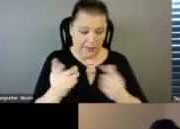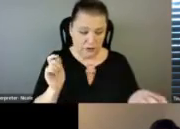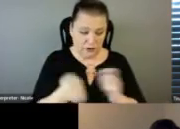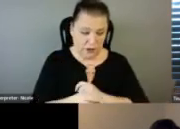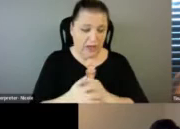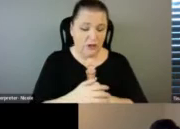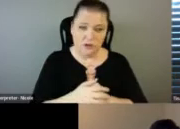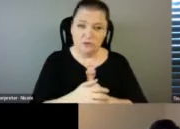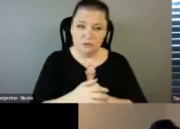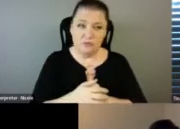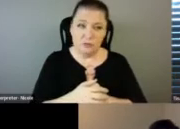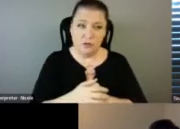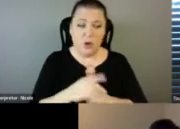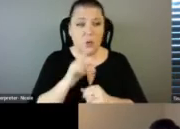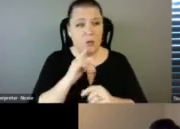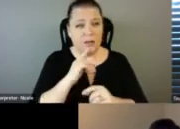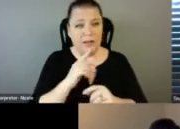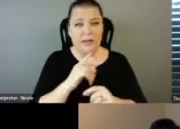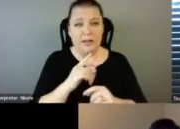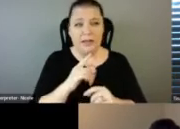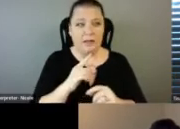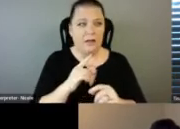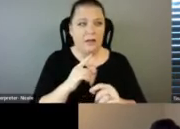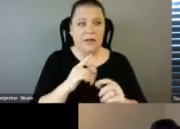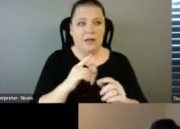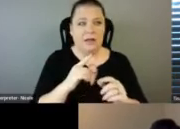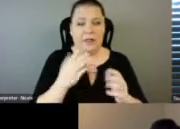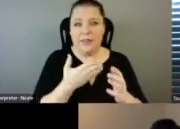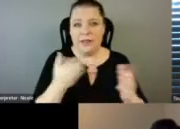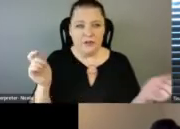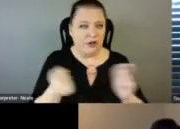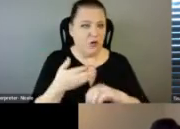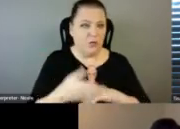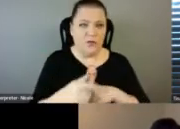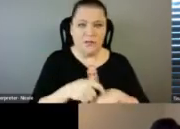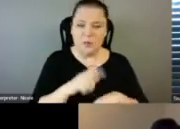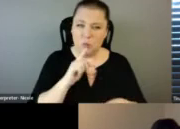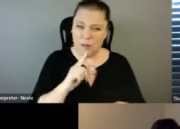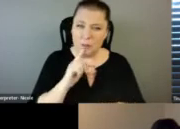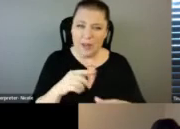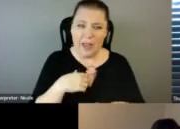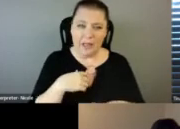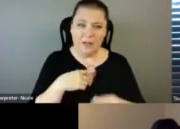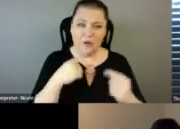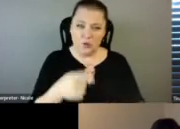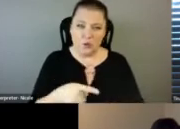norming preform all kinds of change. So we had kind of a rocky road once we lost our